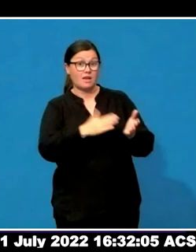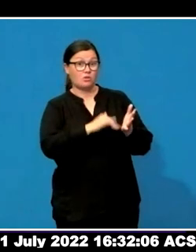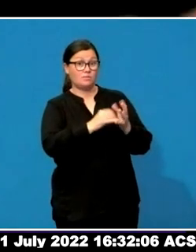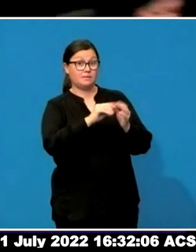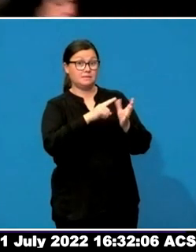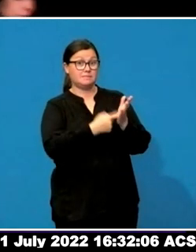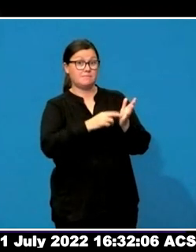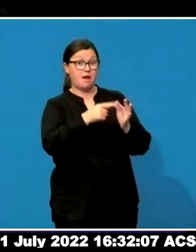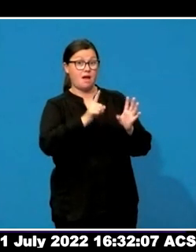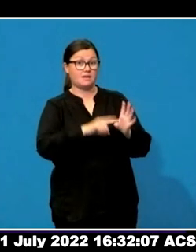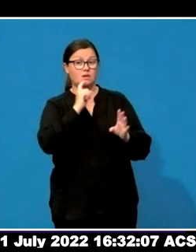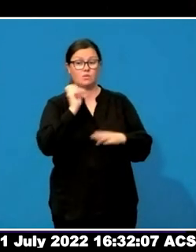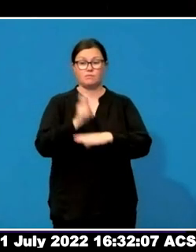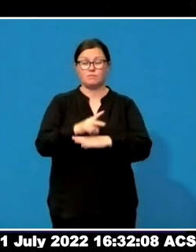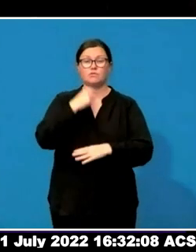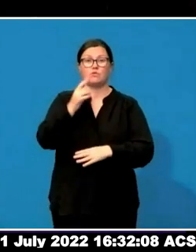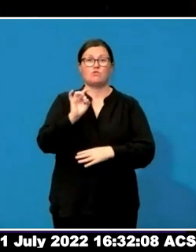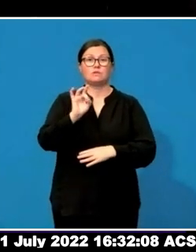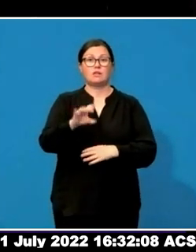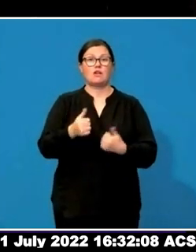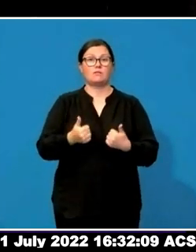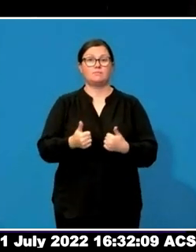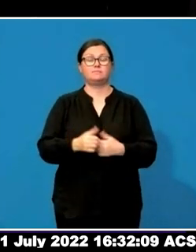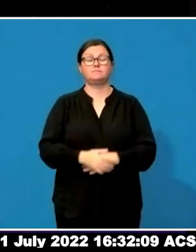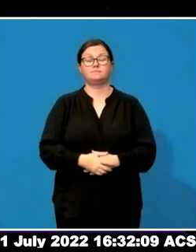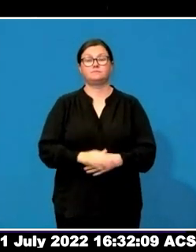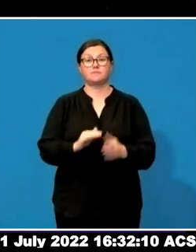Thank you, Commissioners. The Royal Commission is adjourned.